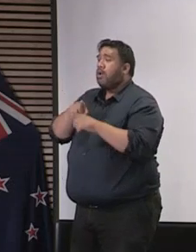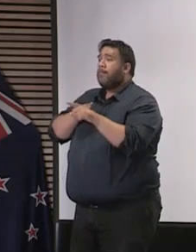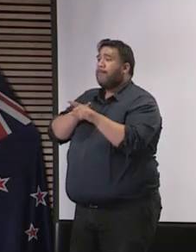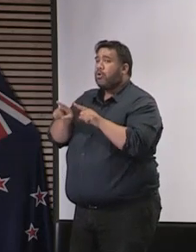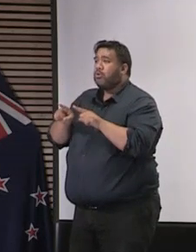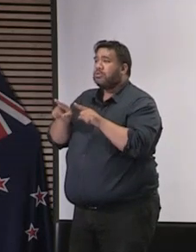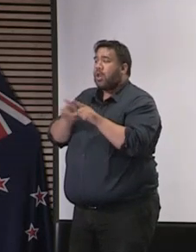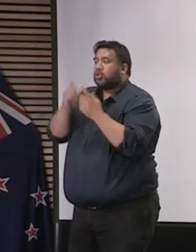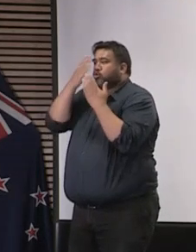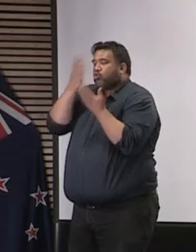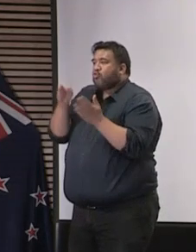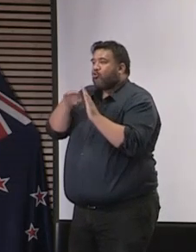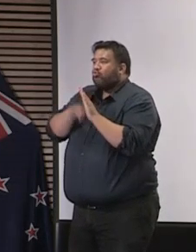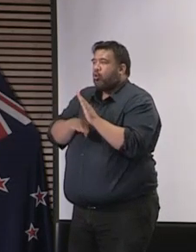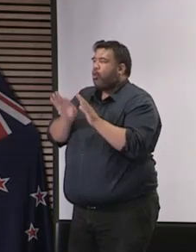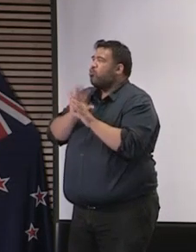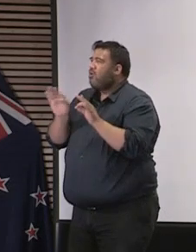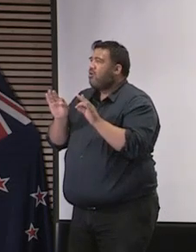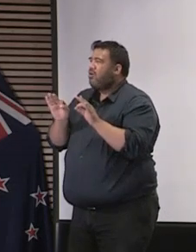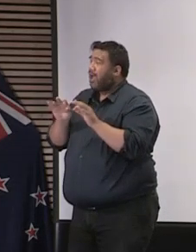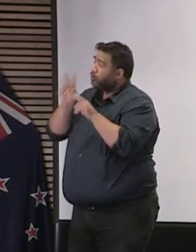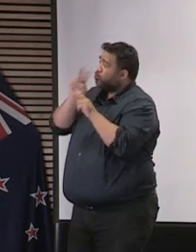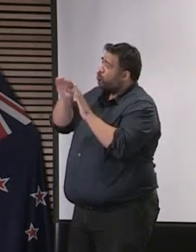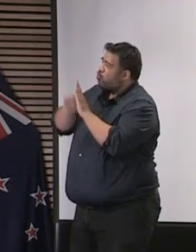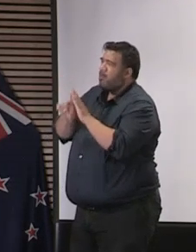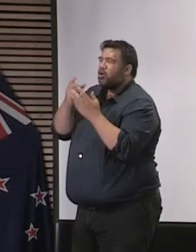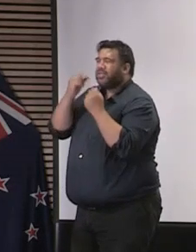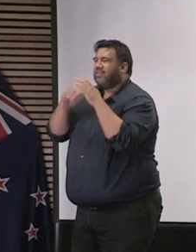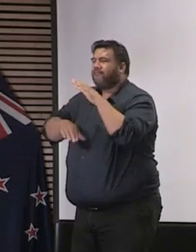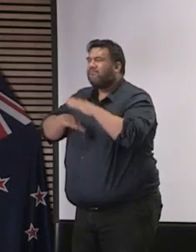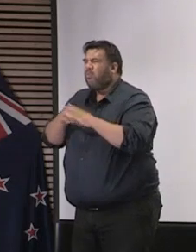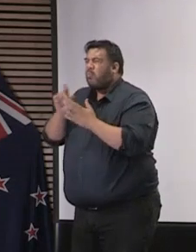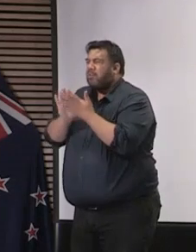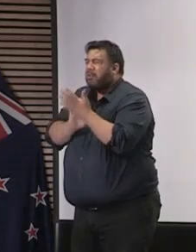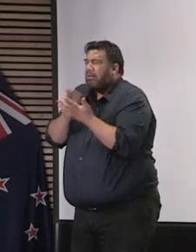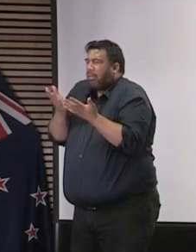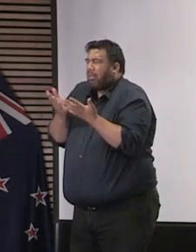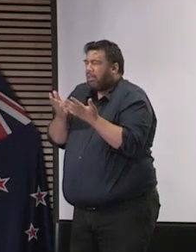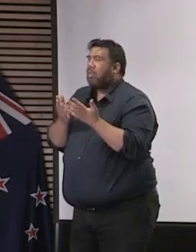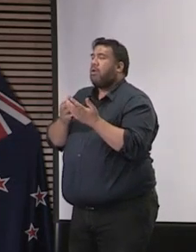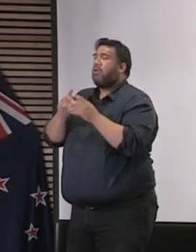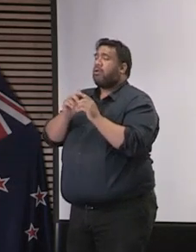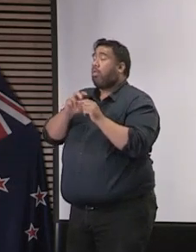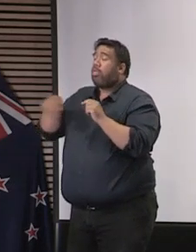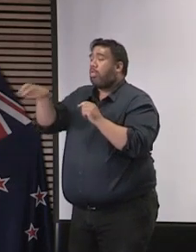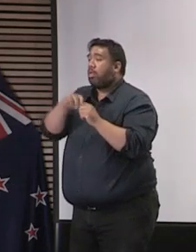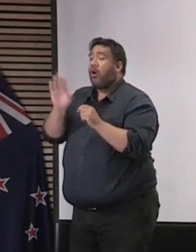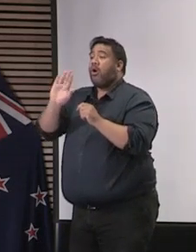over the first period, a lot of people who genuinely didn't